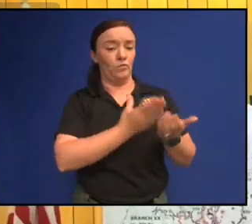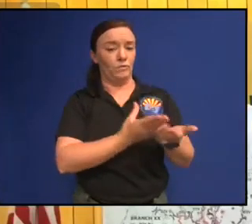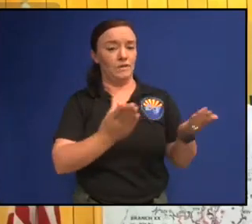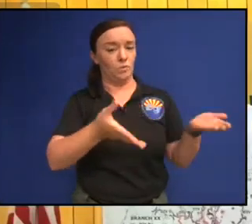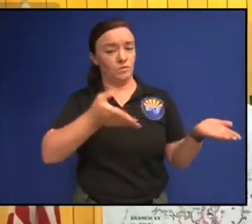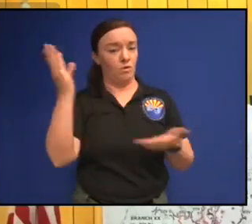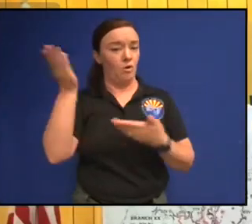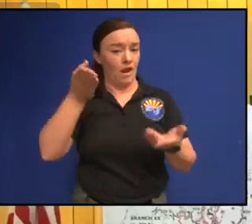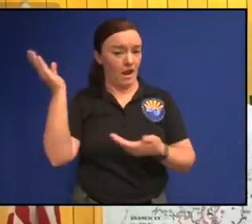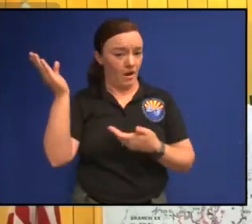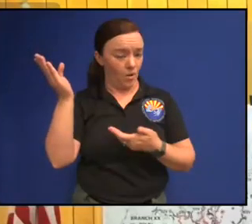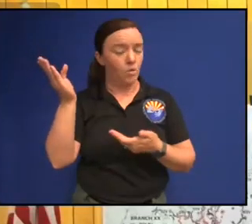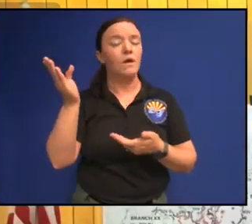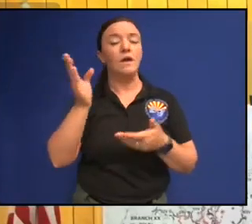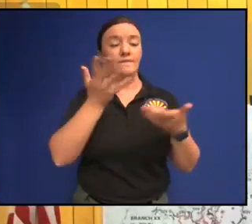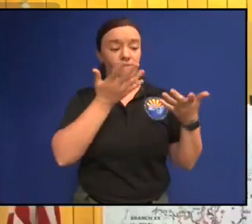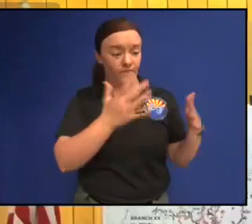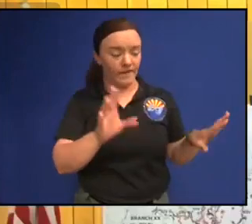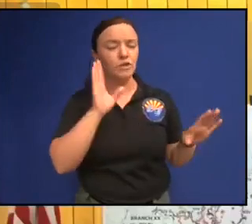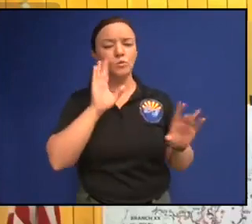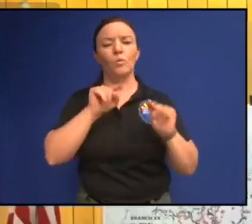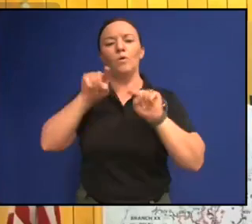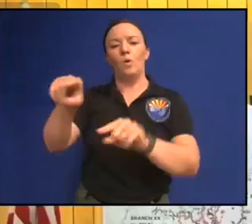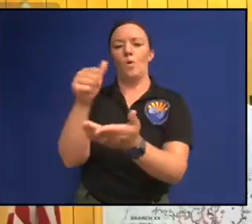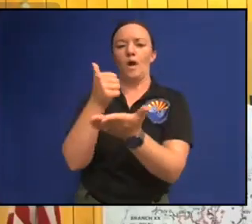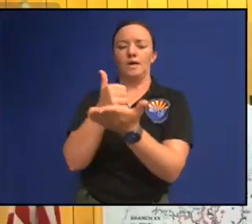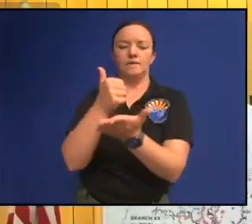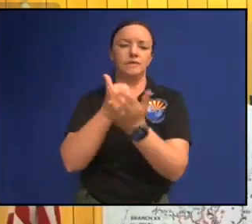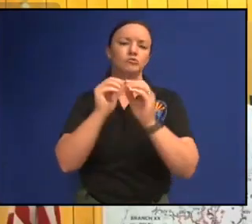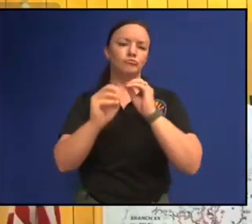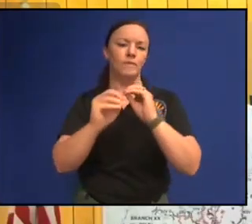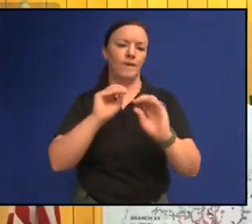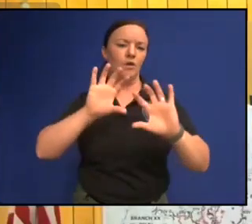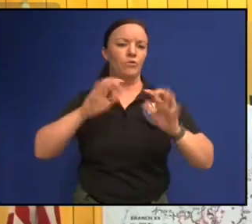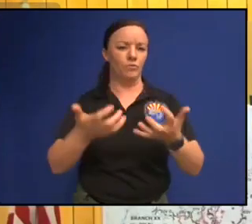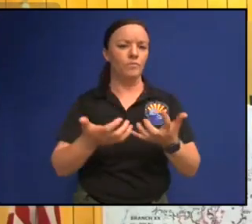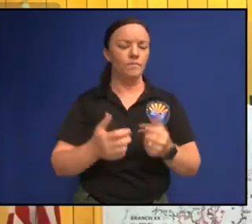THAT IS STOOD UP. THERE'S SOME DISCUSSION ABOUT TURNING THAT INTO A